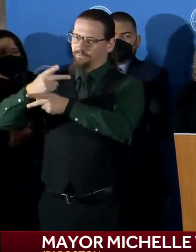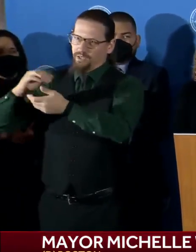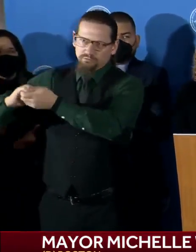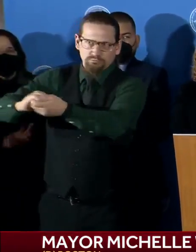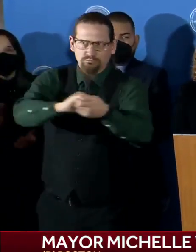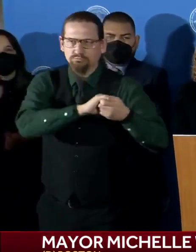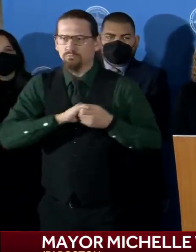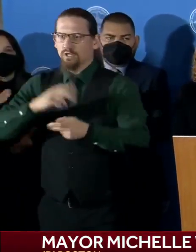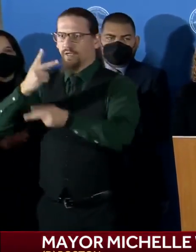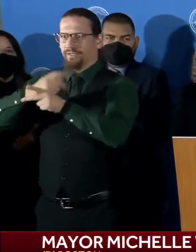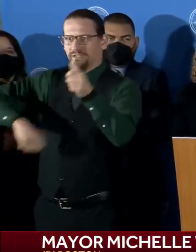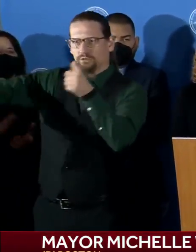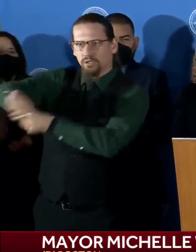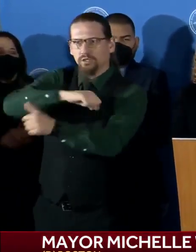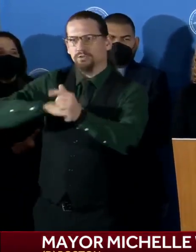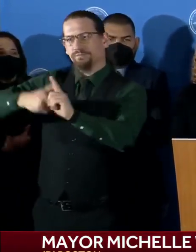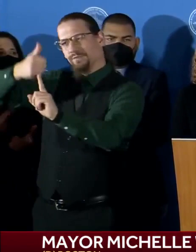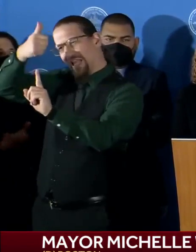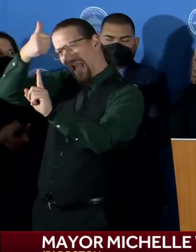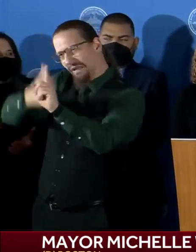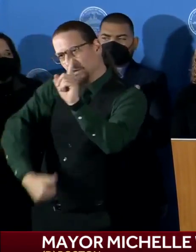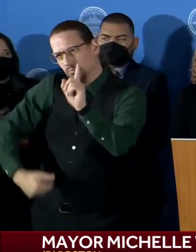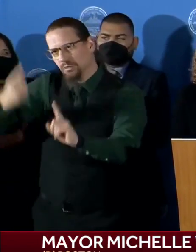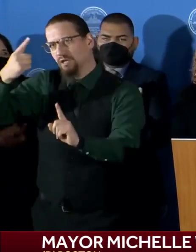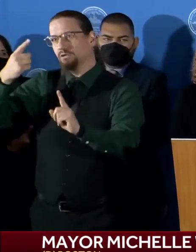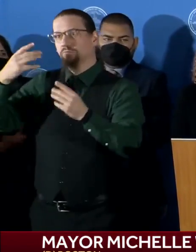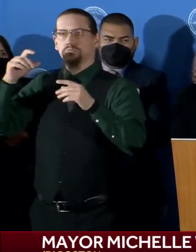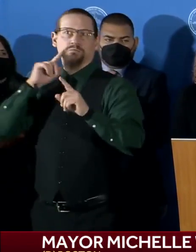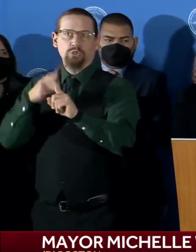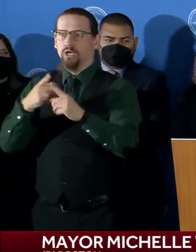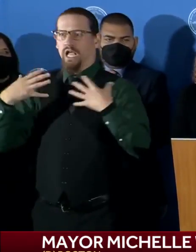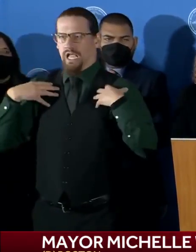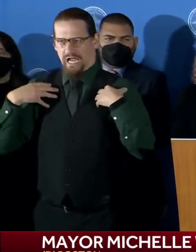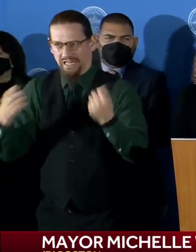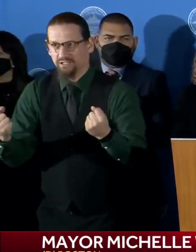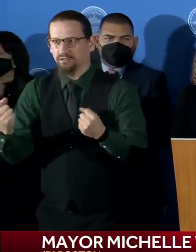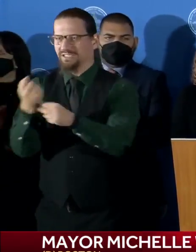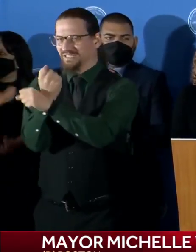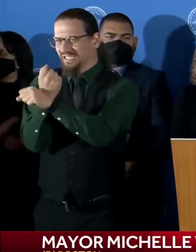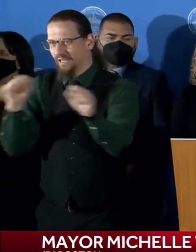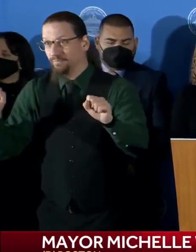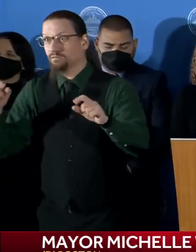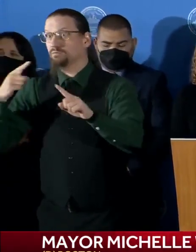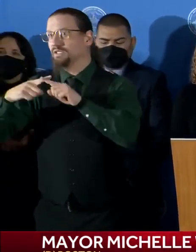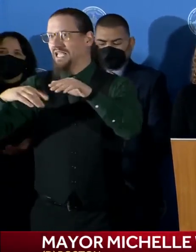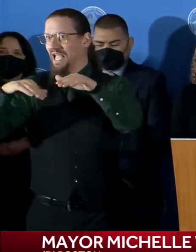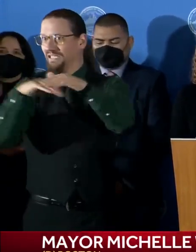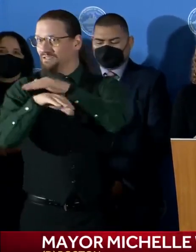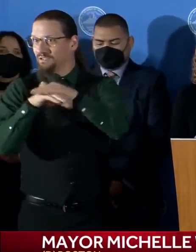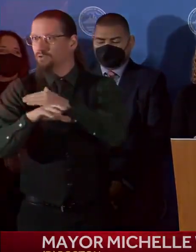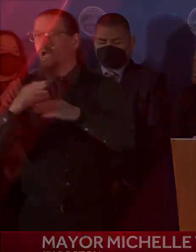, THAT EACH AND EVERY ONE OF OUR COMMUNITY MEMBERS IS SAFE,